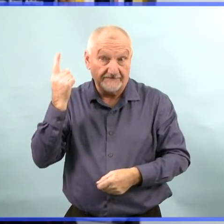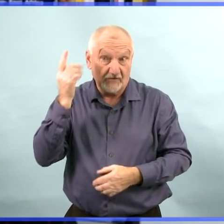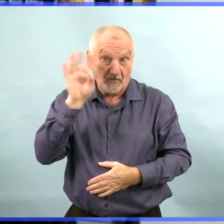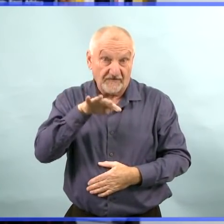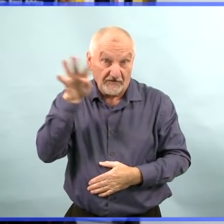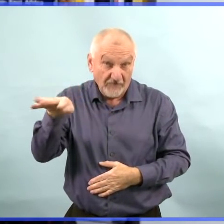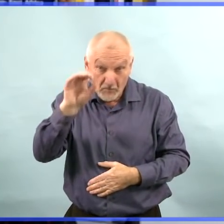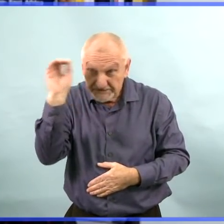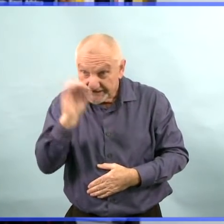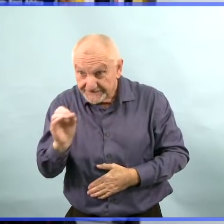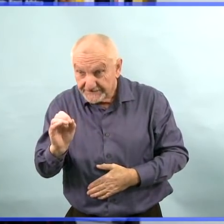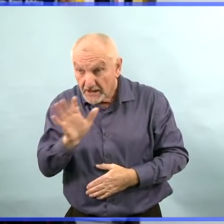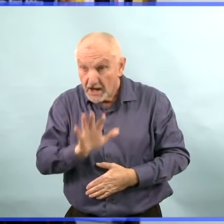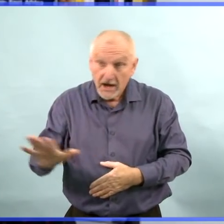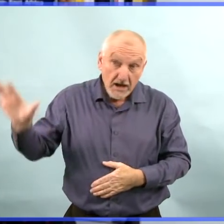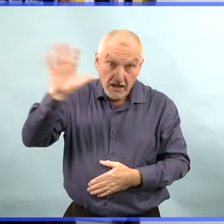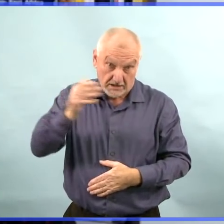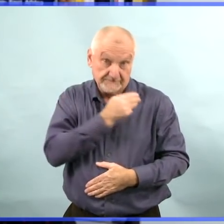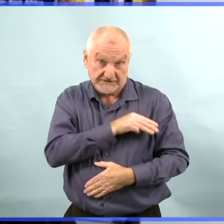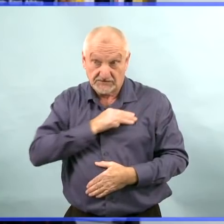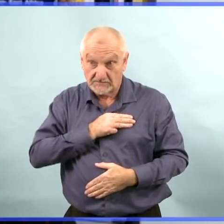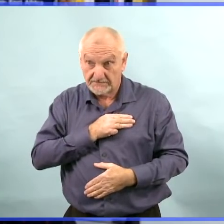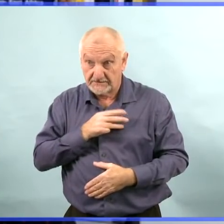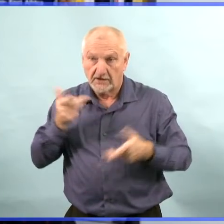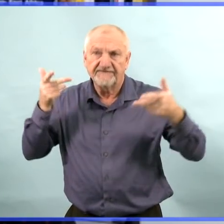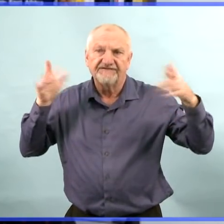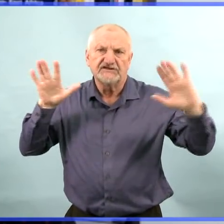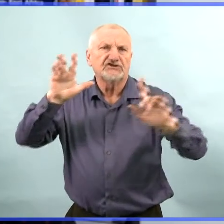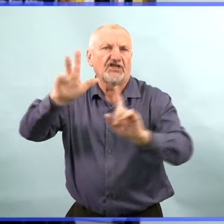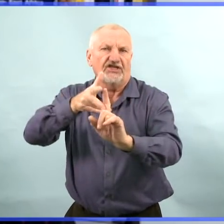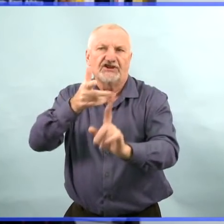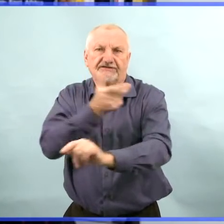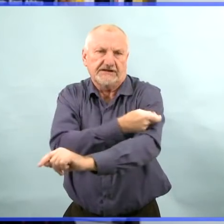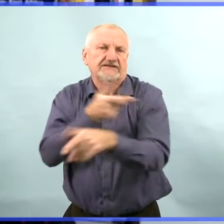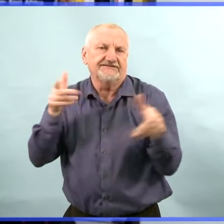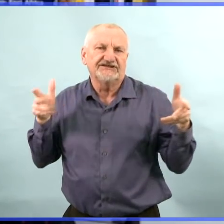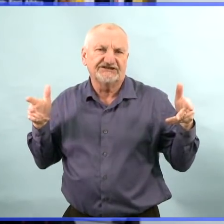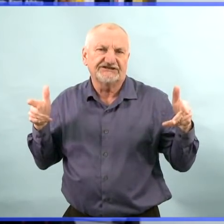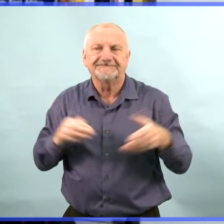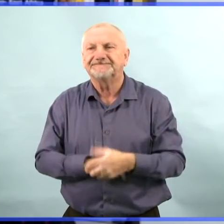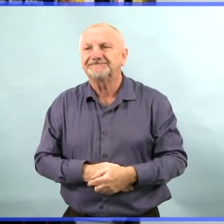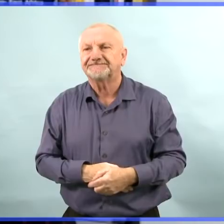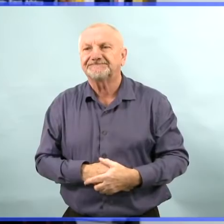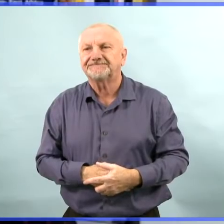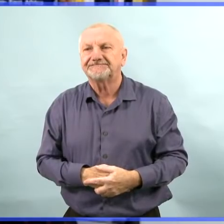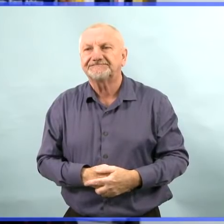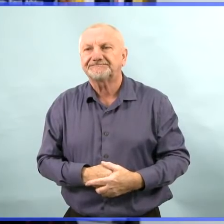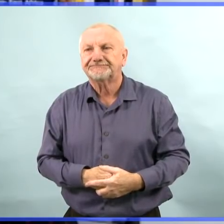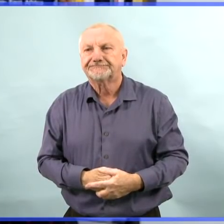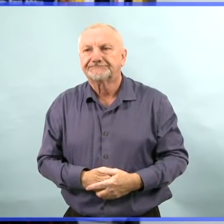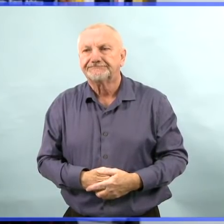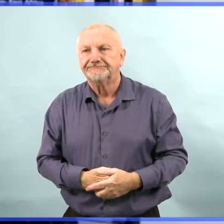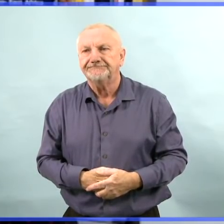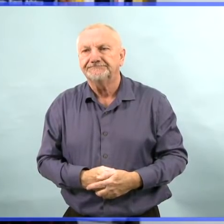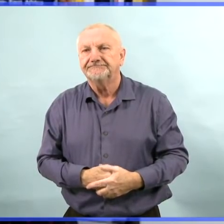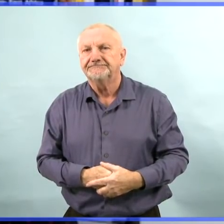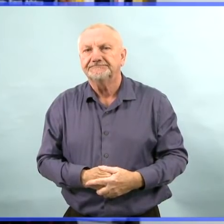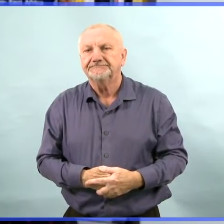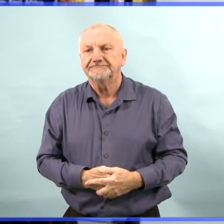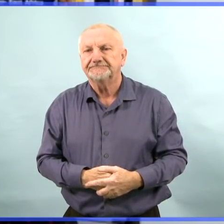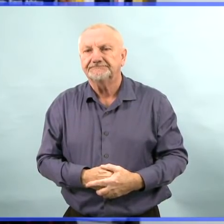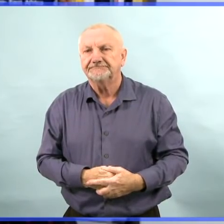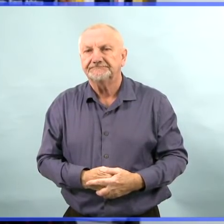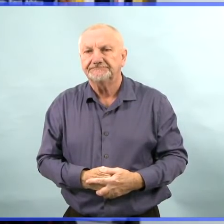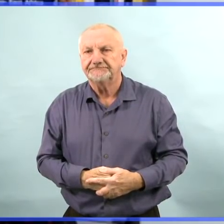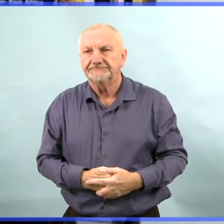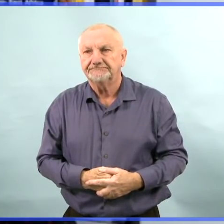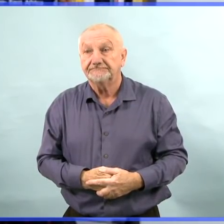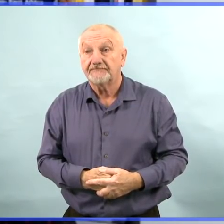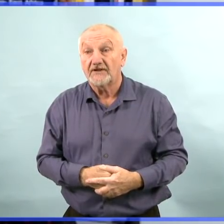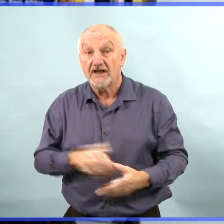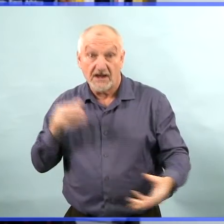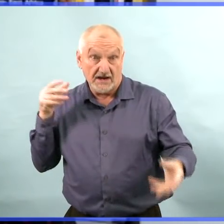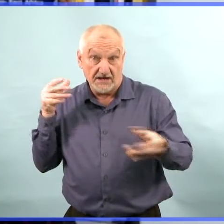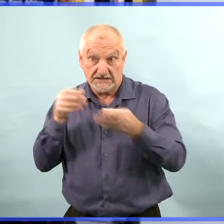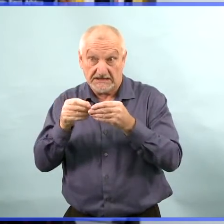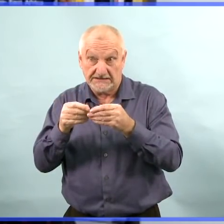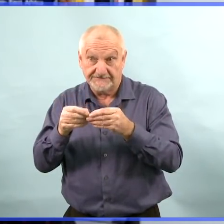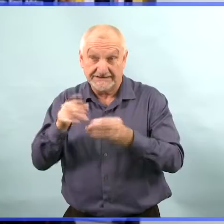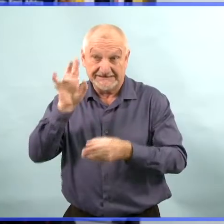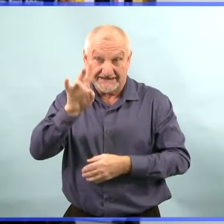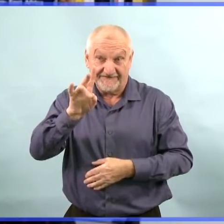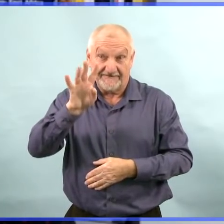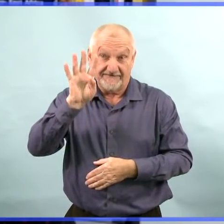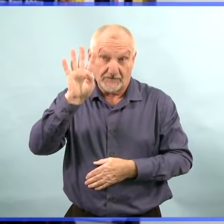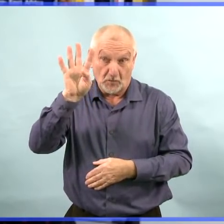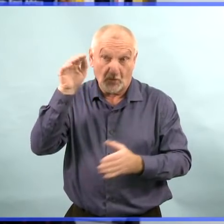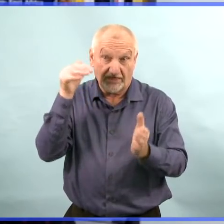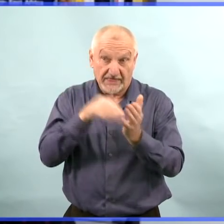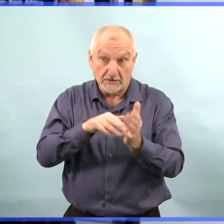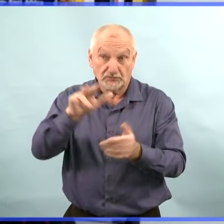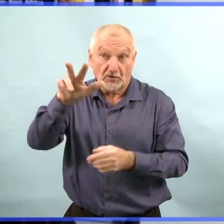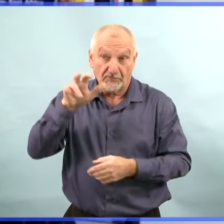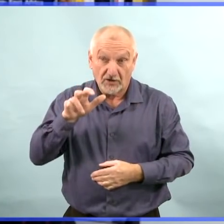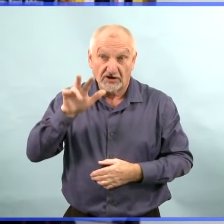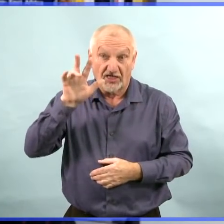so this represents 55 500 and booster doses all in all a total of 74 354 third doses have been given